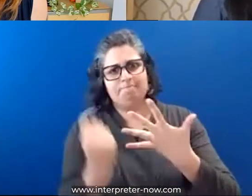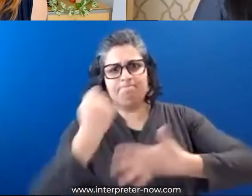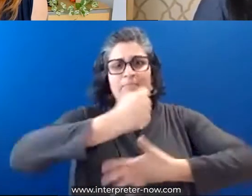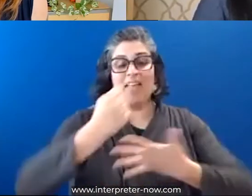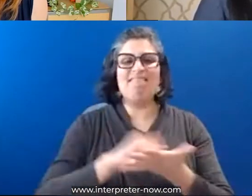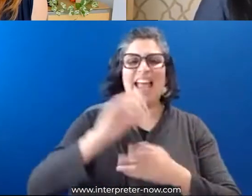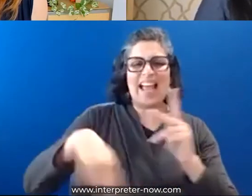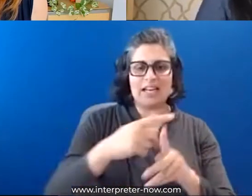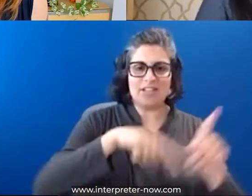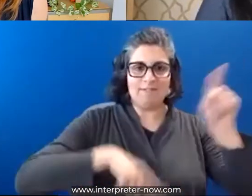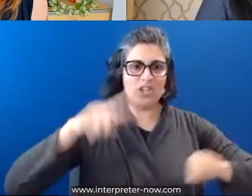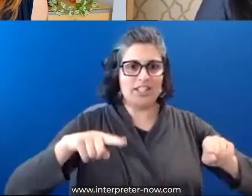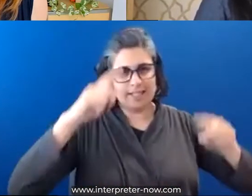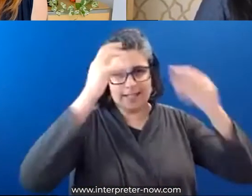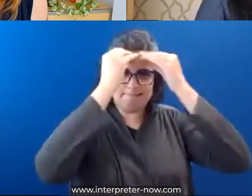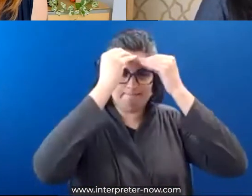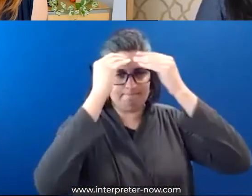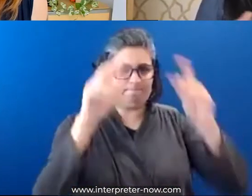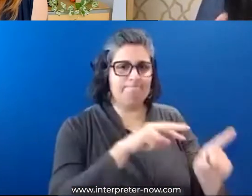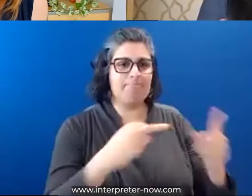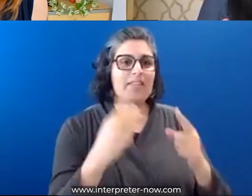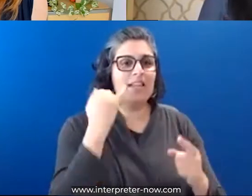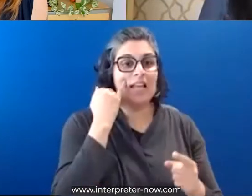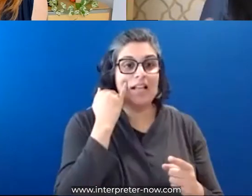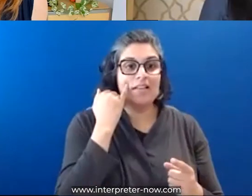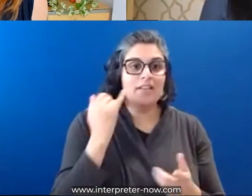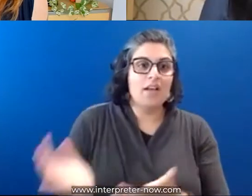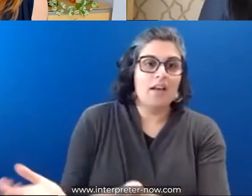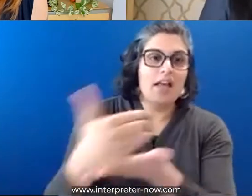You will have a better piece of legislation, if you also build a solution that's inclusive.